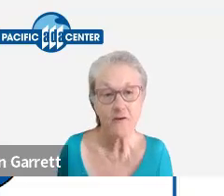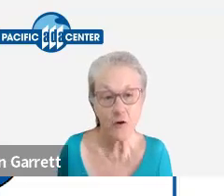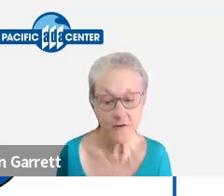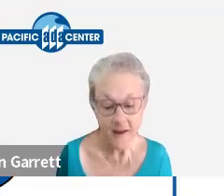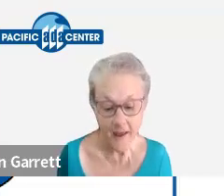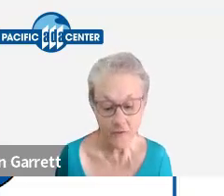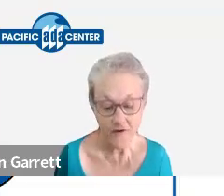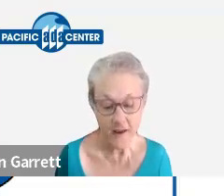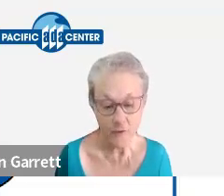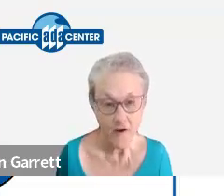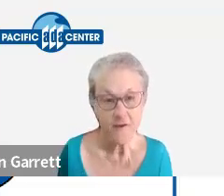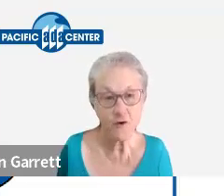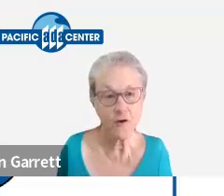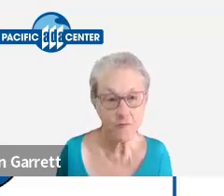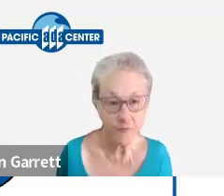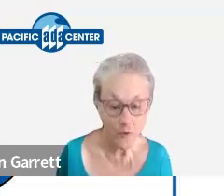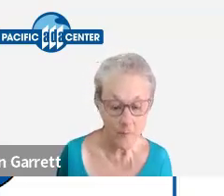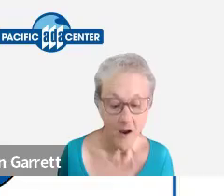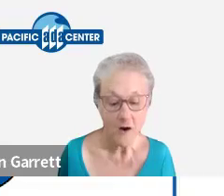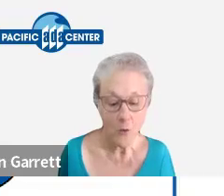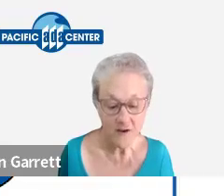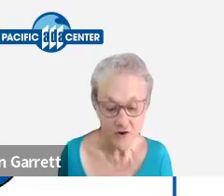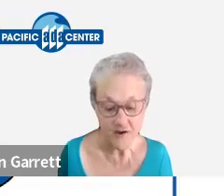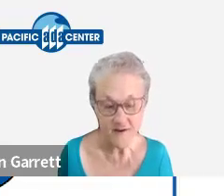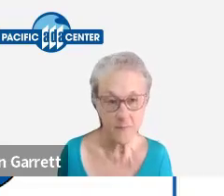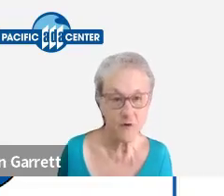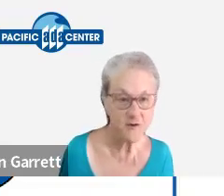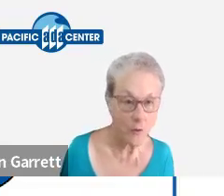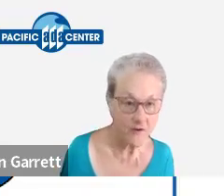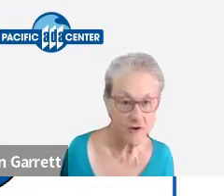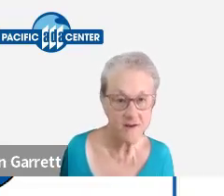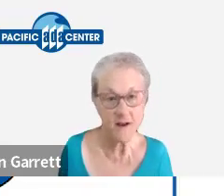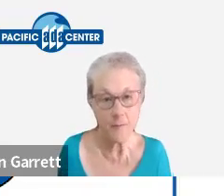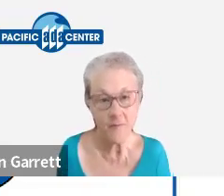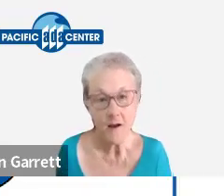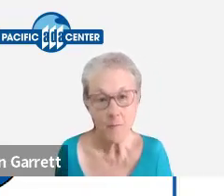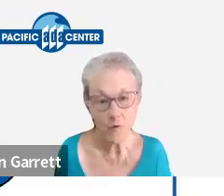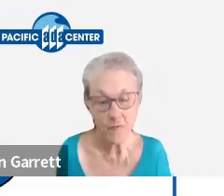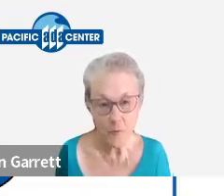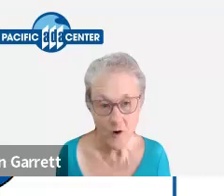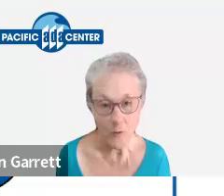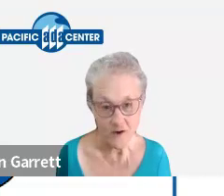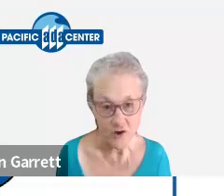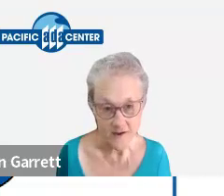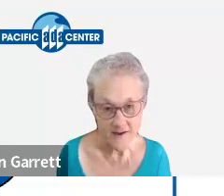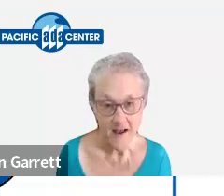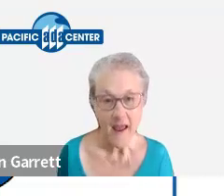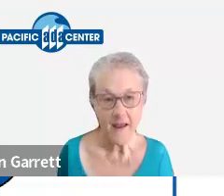started to gather together. Started to form coalitions. Some loose coalitions, some more formal coalitions.